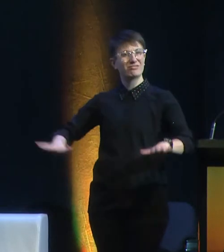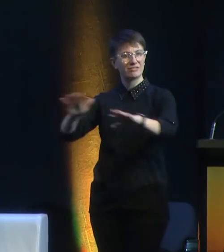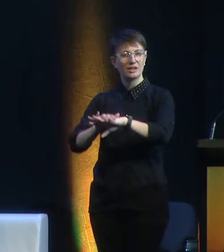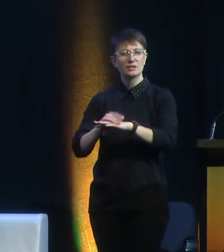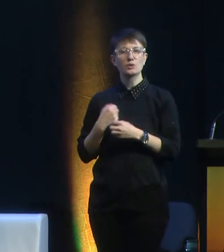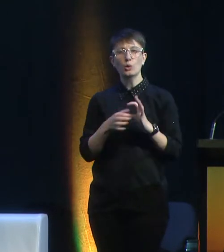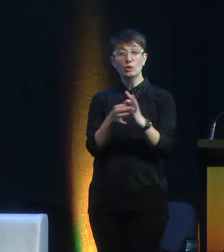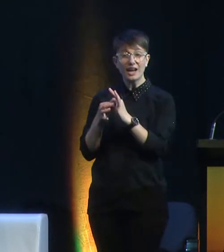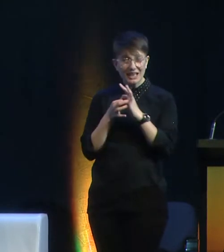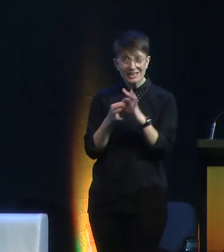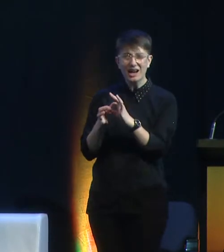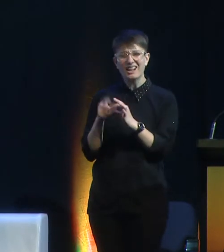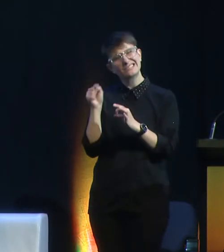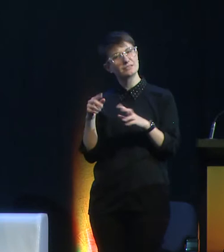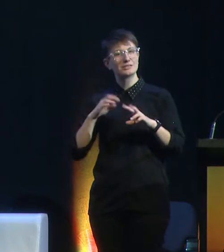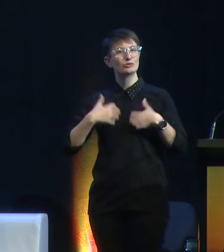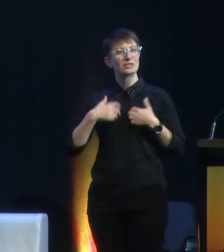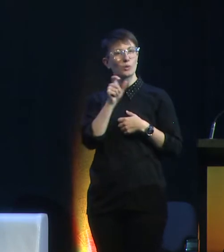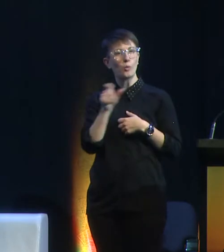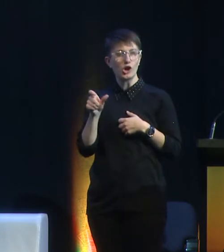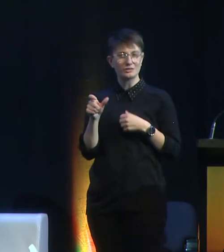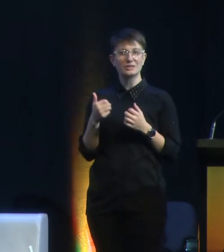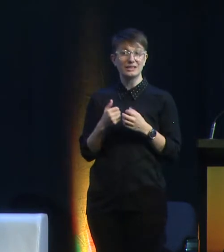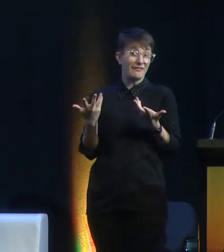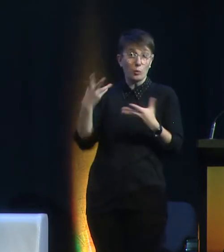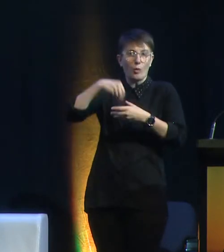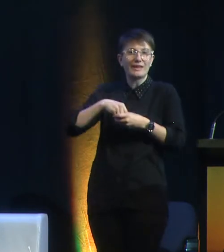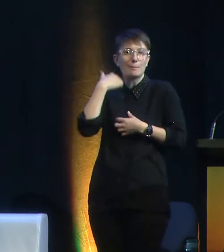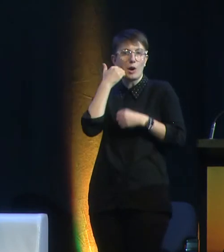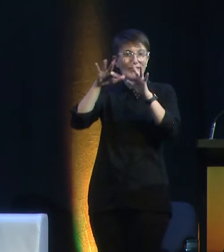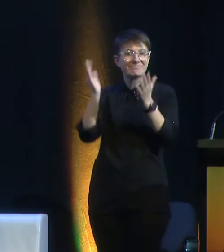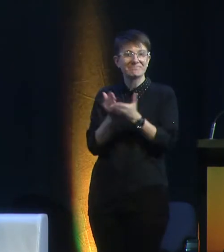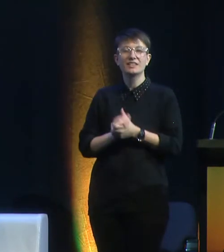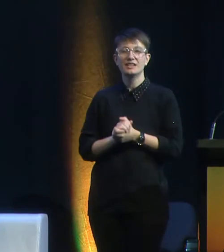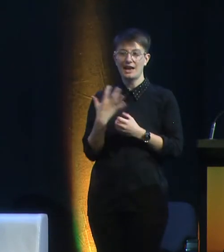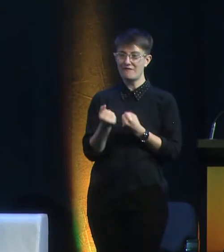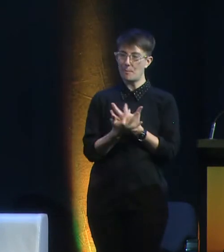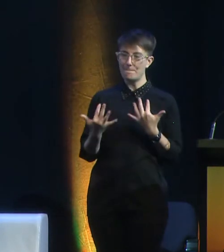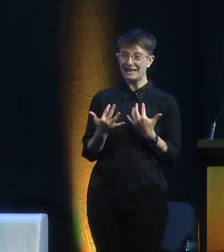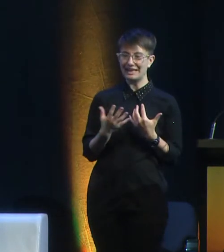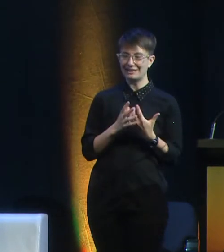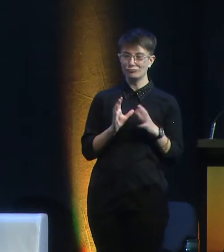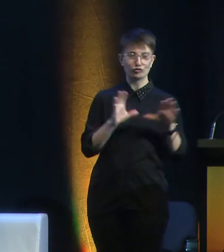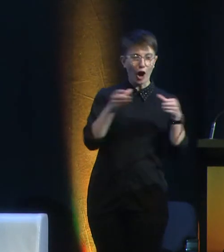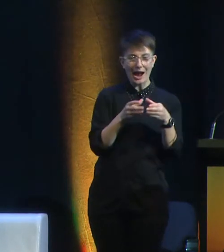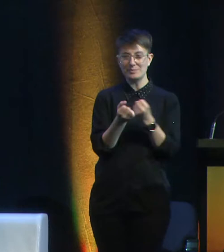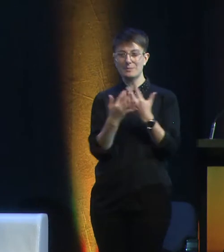one even within Māoridom, we have many tribes, we are many marae, we are many hapū, and